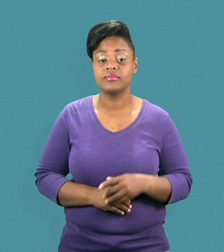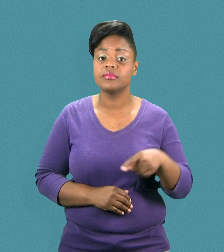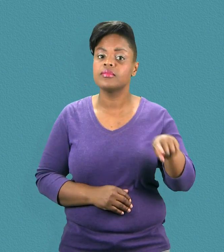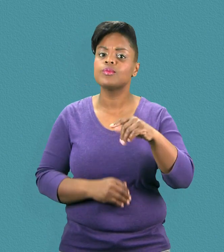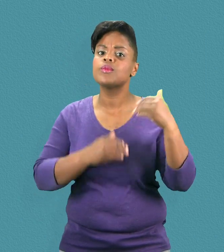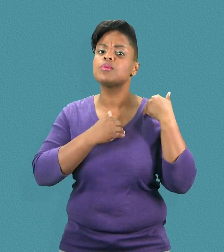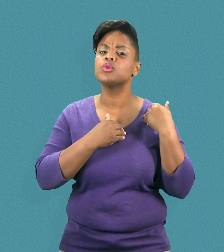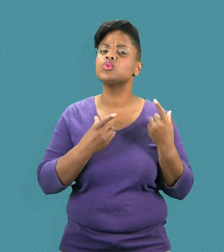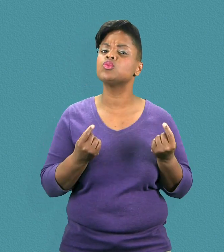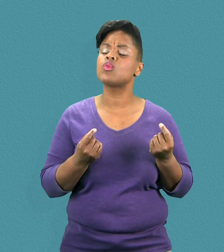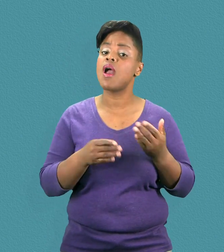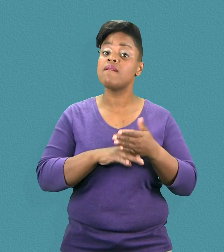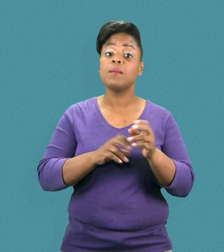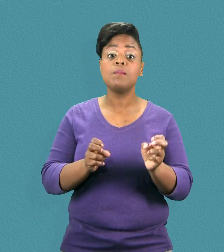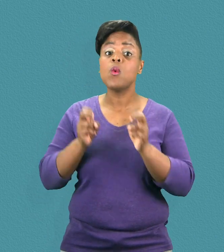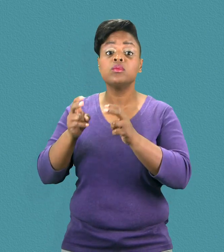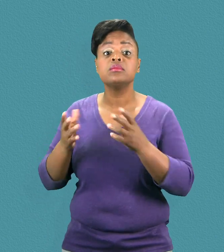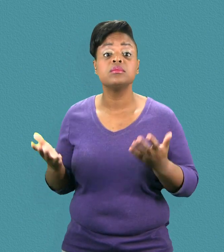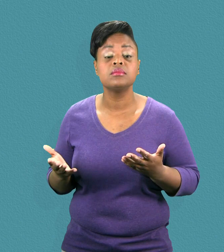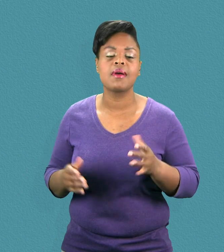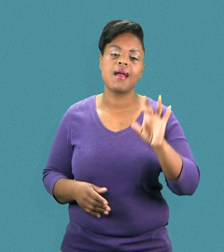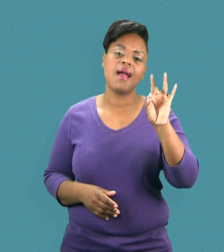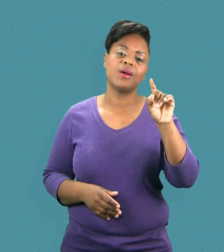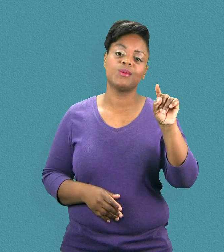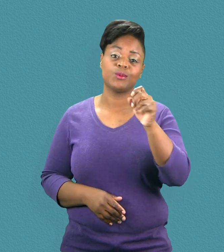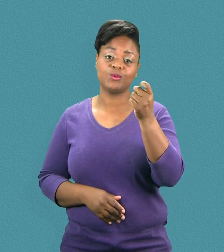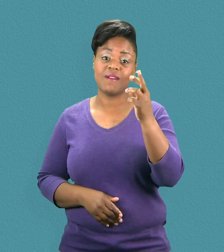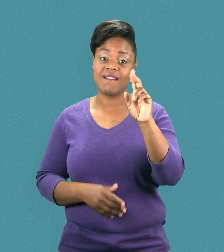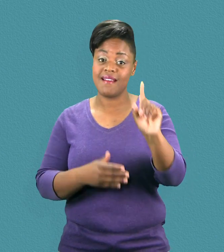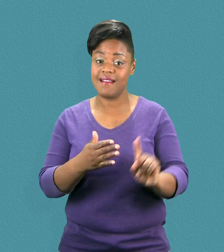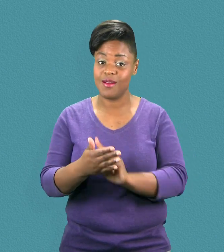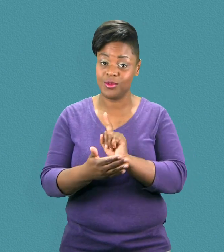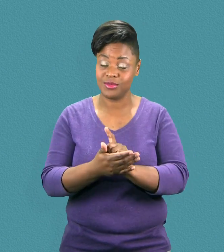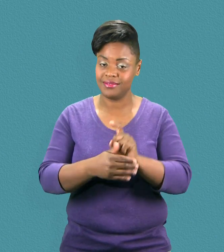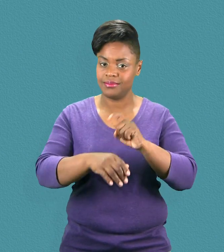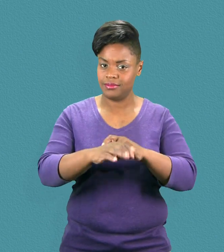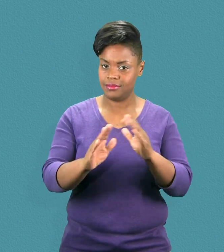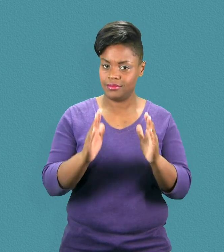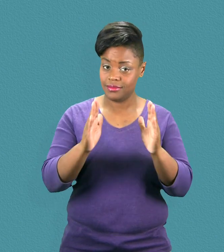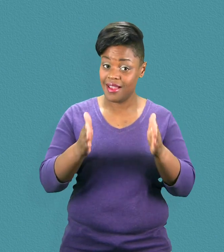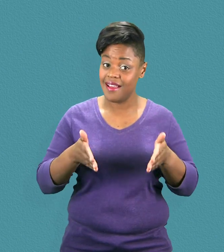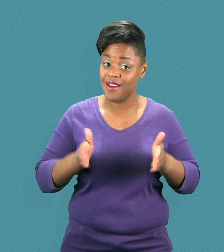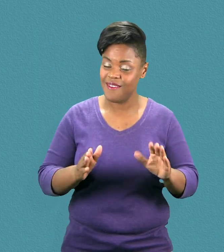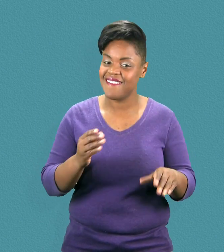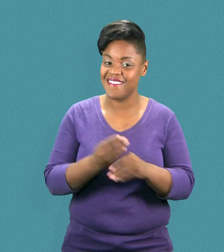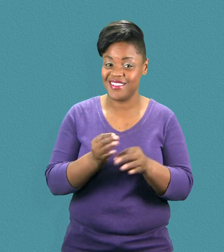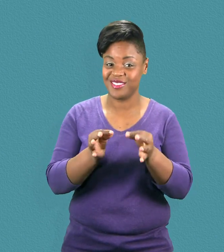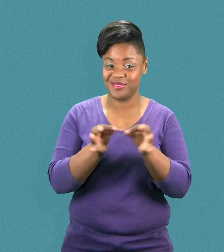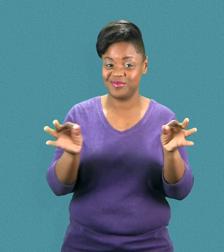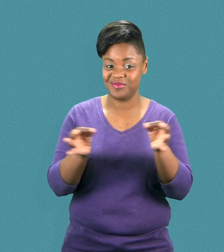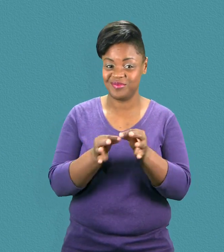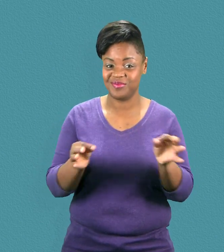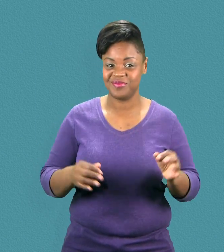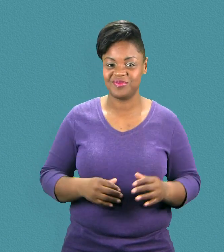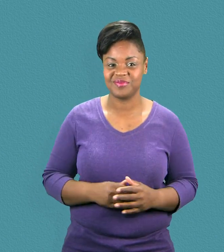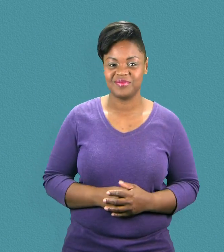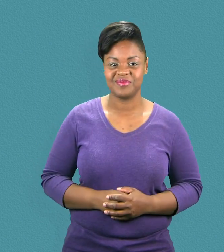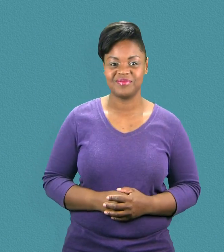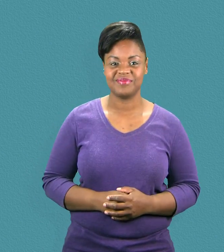Once a live or near-live video clip is posted to the Internet, the responsible entity has 8-12 hours to add captions.